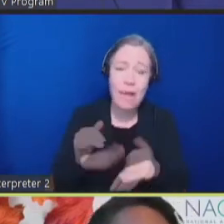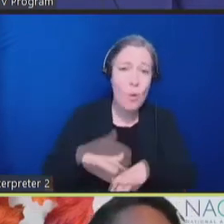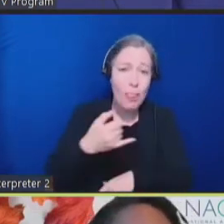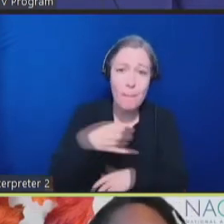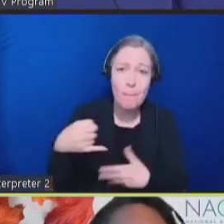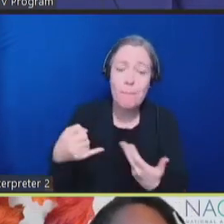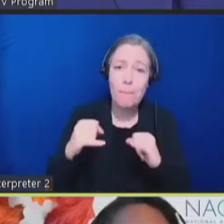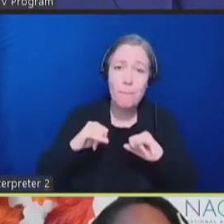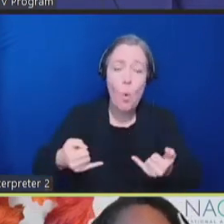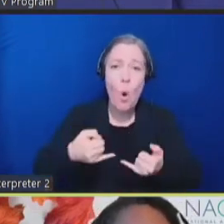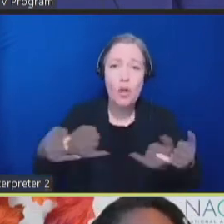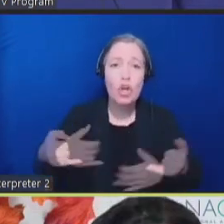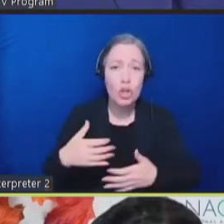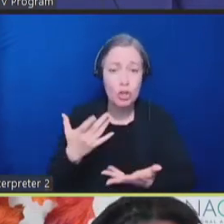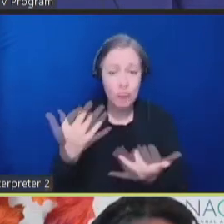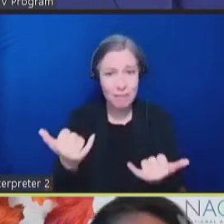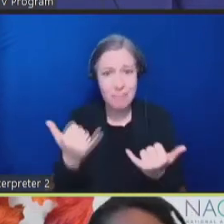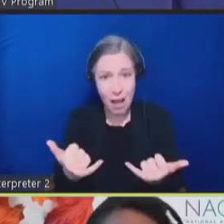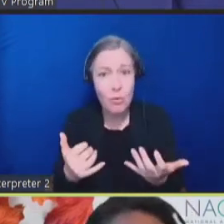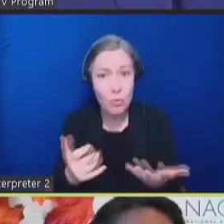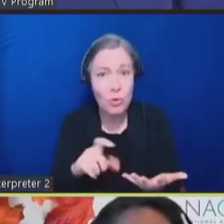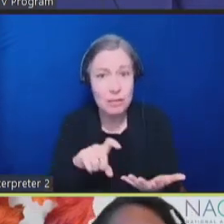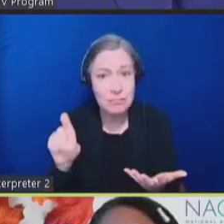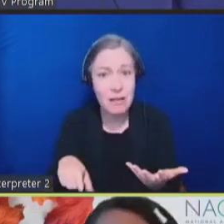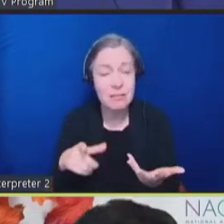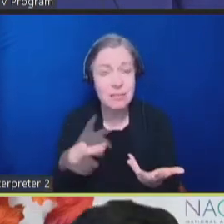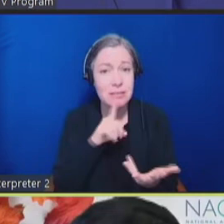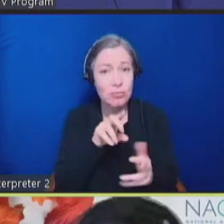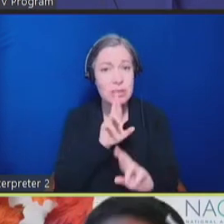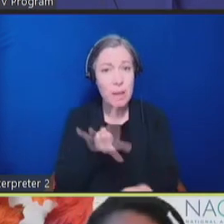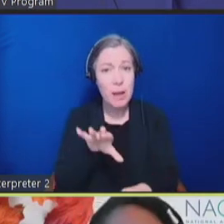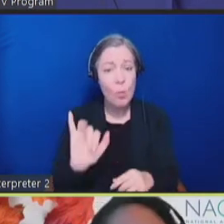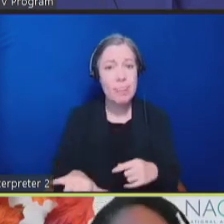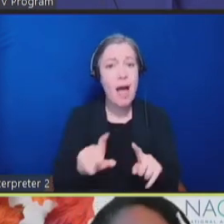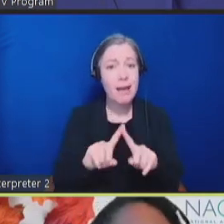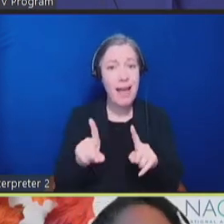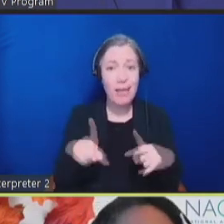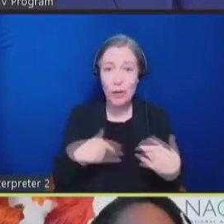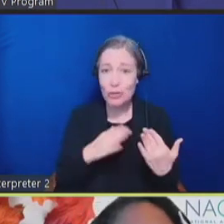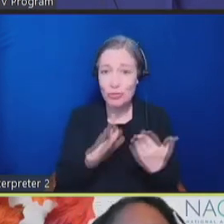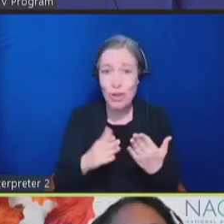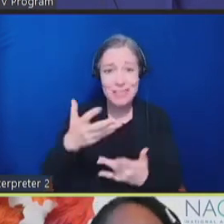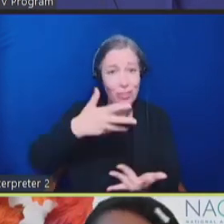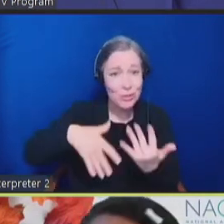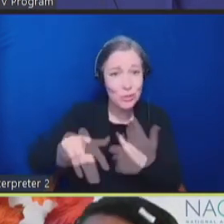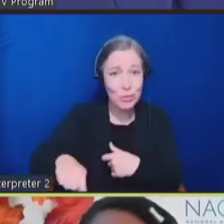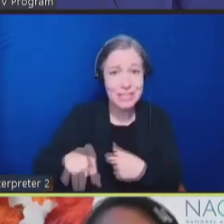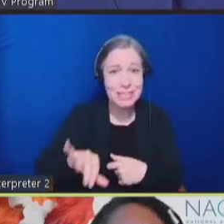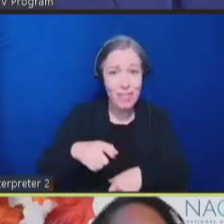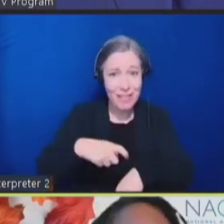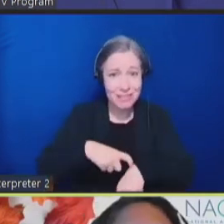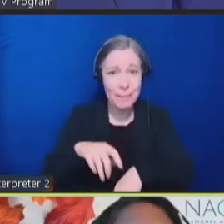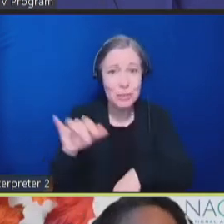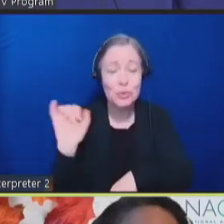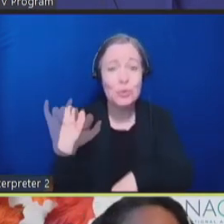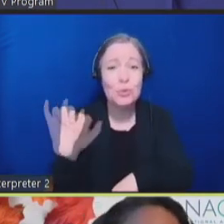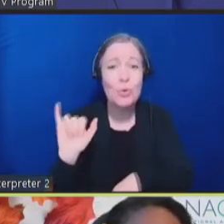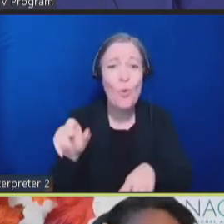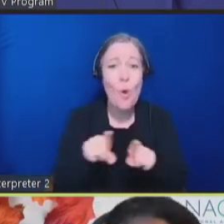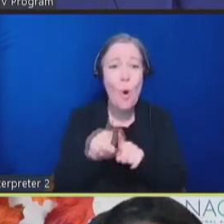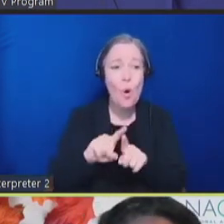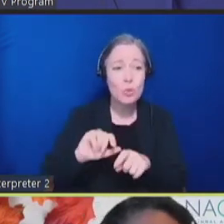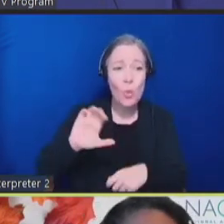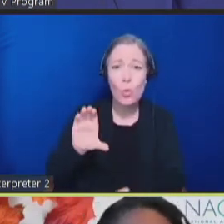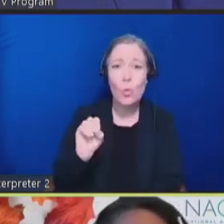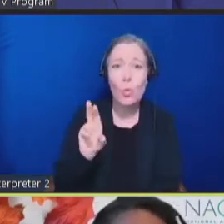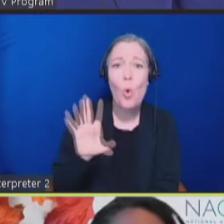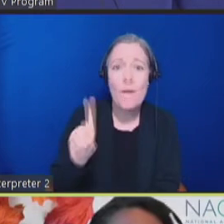time and addressing the social needs of that time, and also, the COVID and infection-related needs.